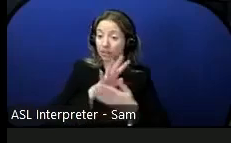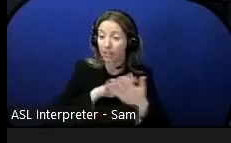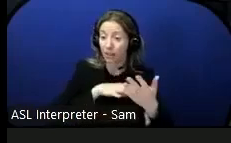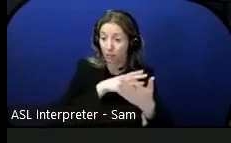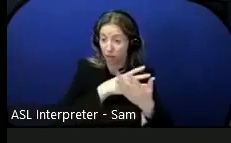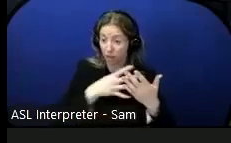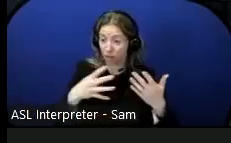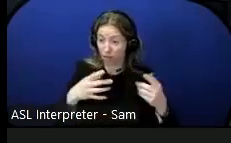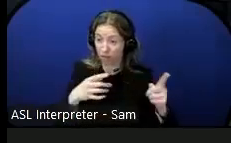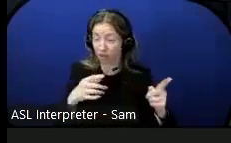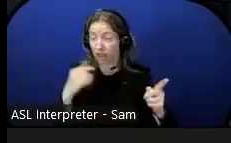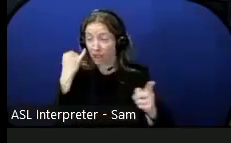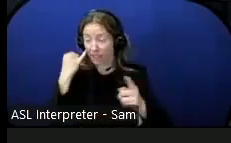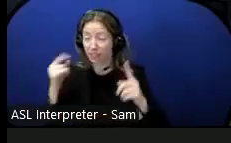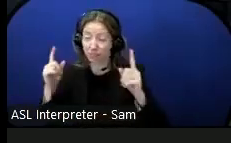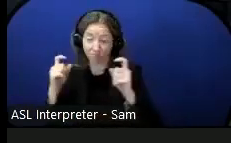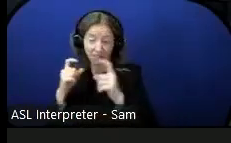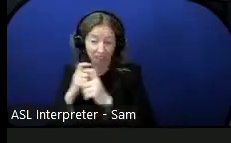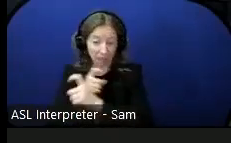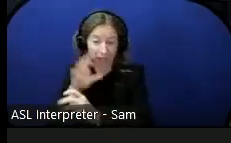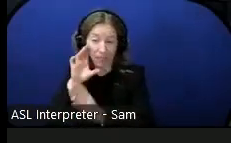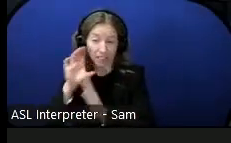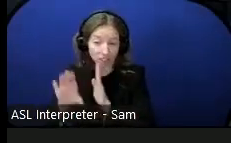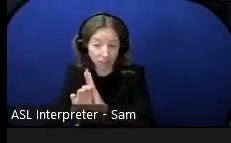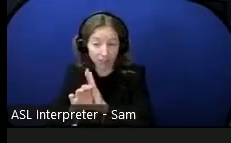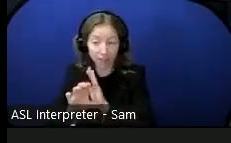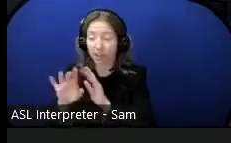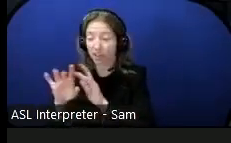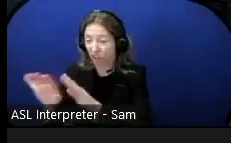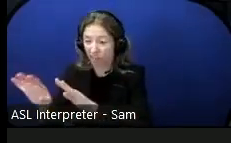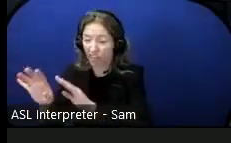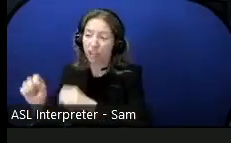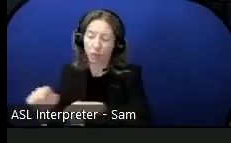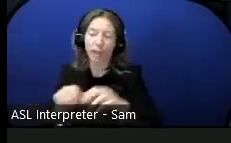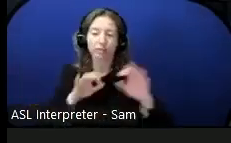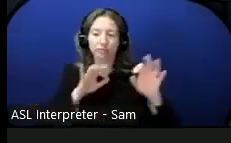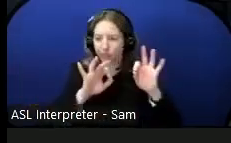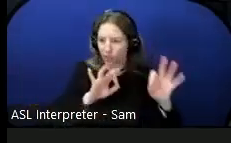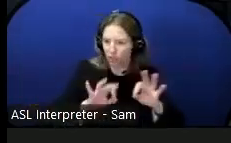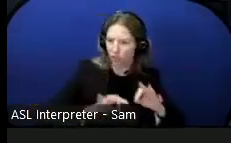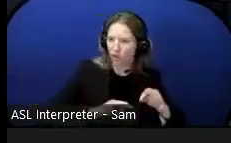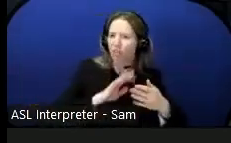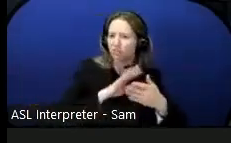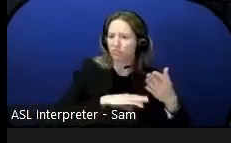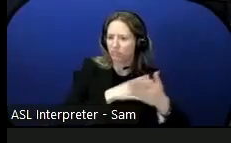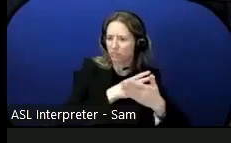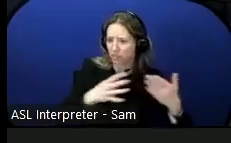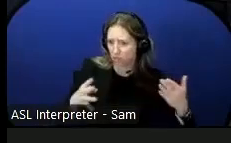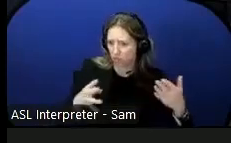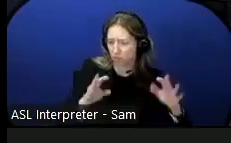and we want to make sure that we're still conveying all the same information in there. So we want to make sure that the complex graphic, all the information in there,